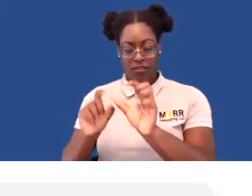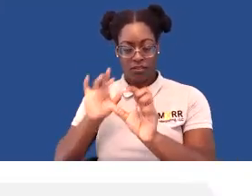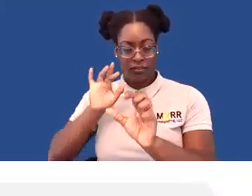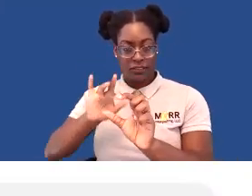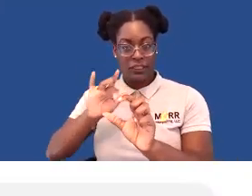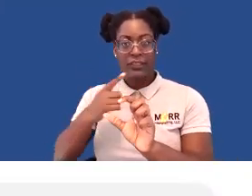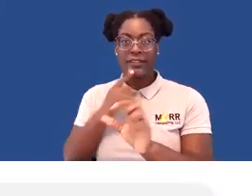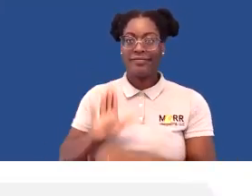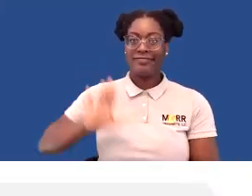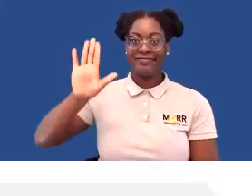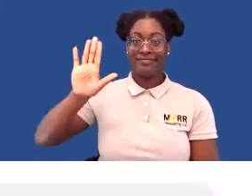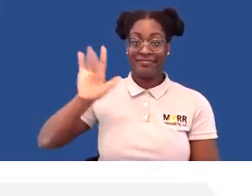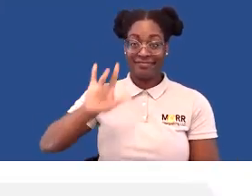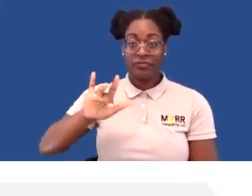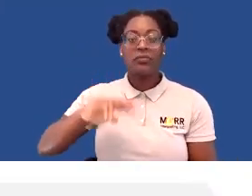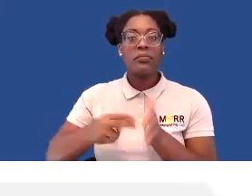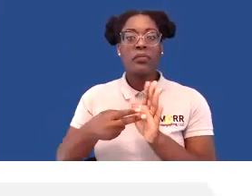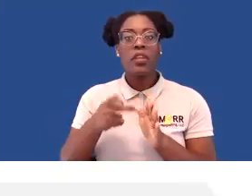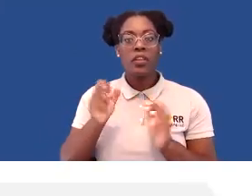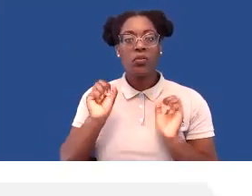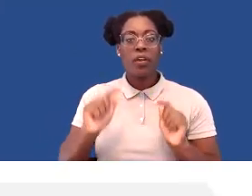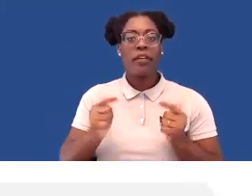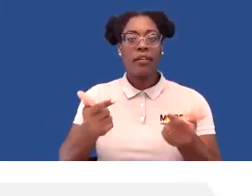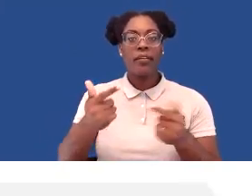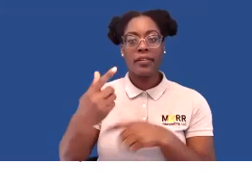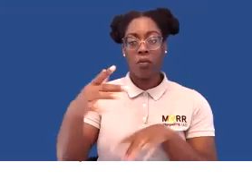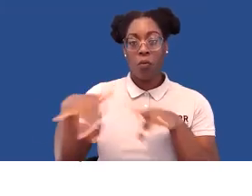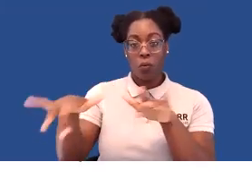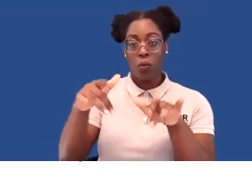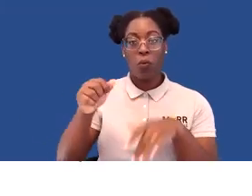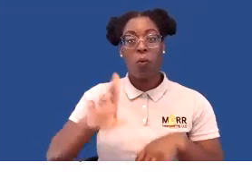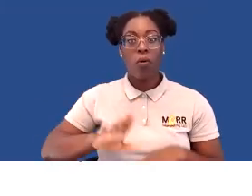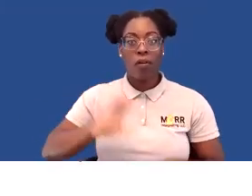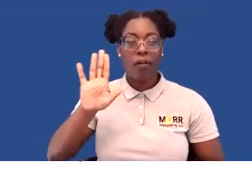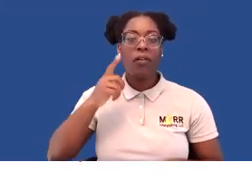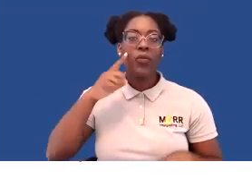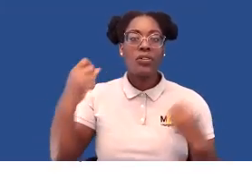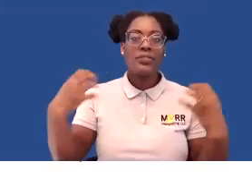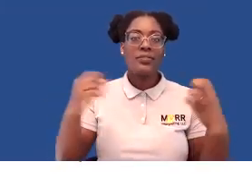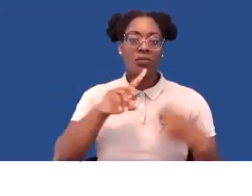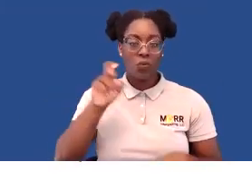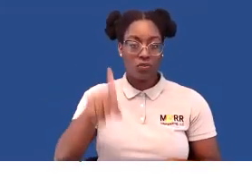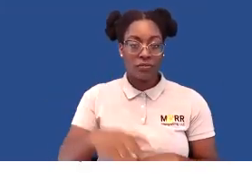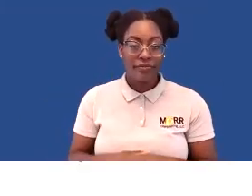Please begin your turn by giving your name. Next slide please. To find the "raise hand" icon,